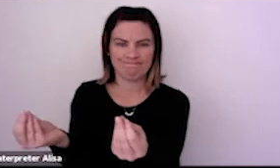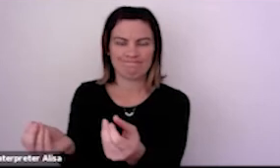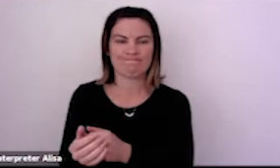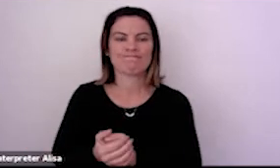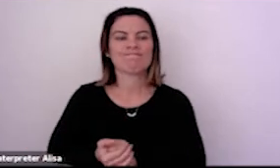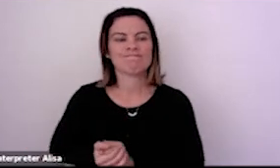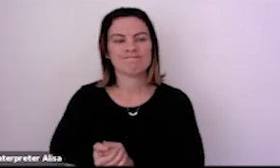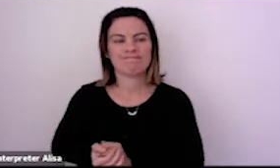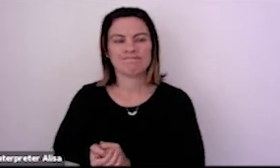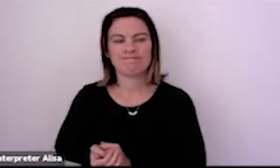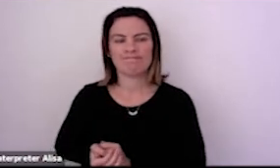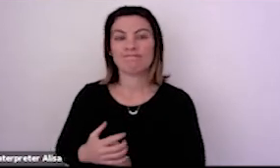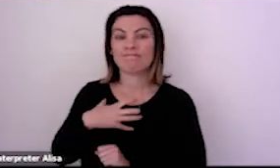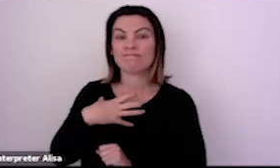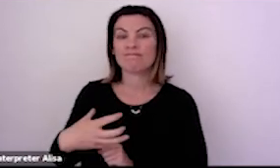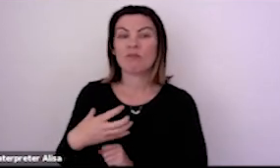They are more comfortable at most types of